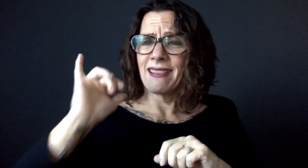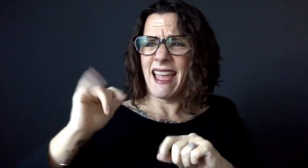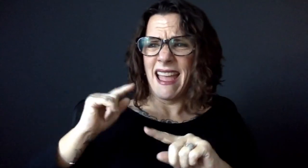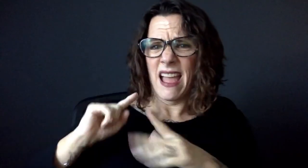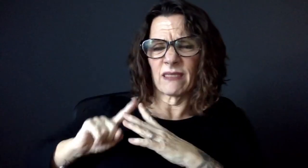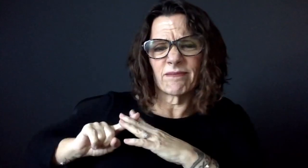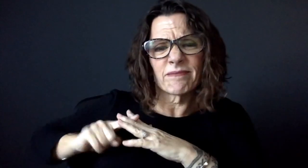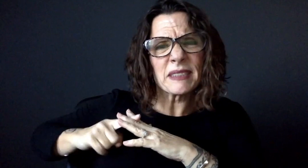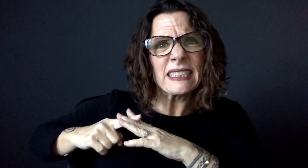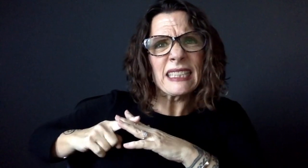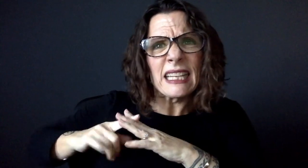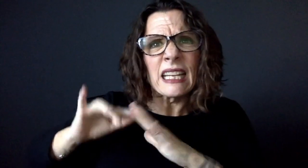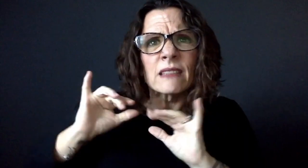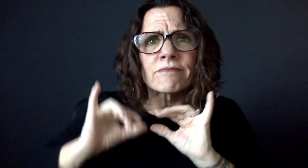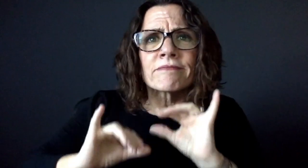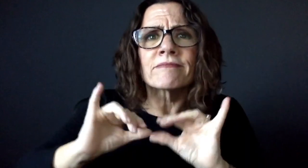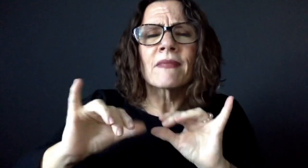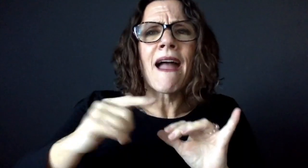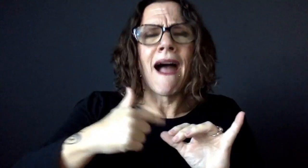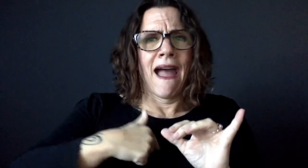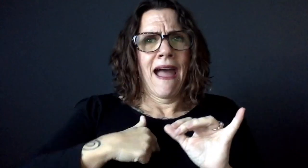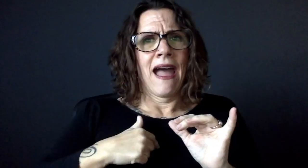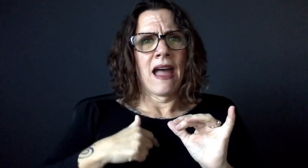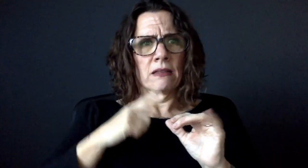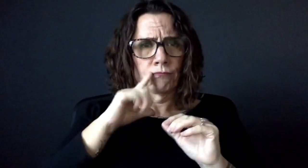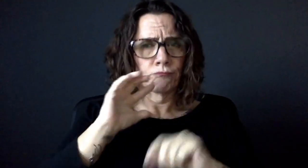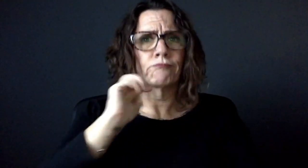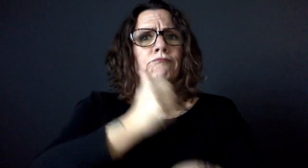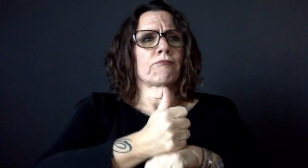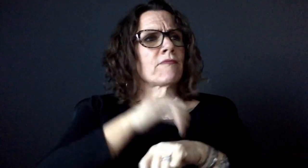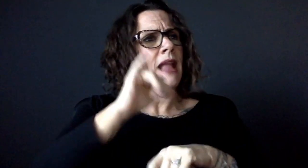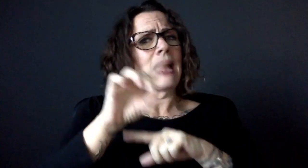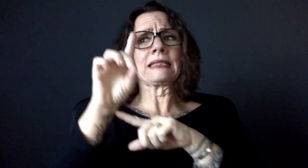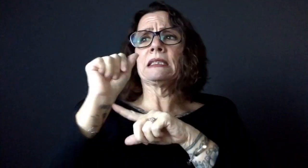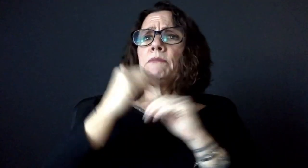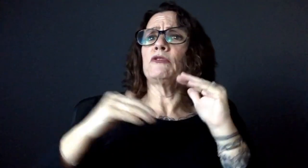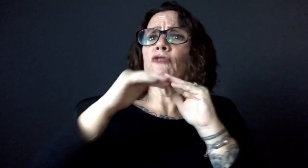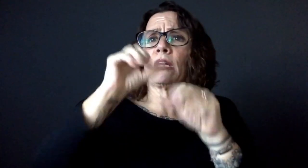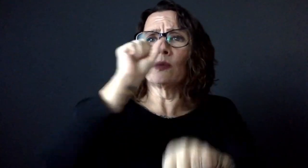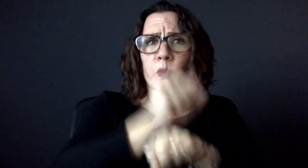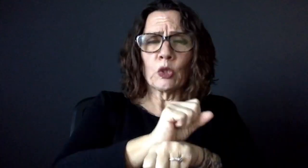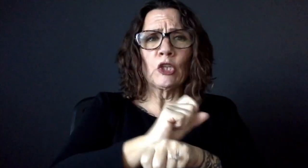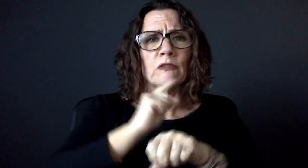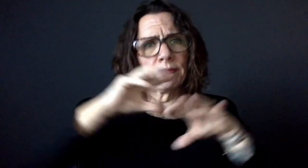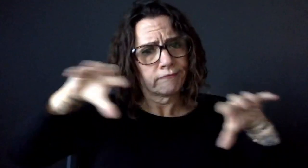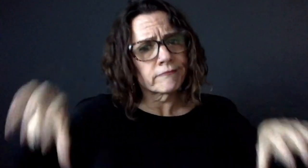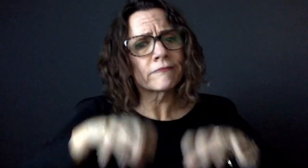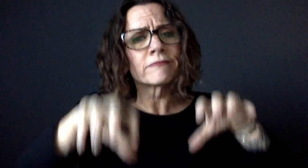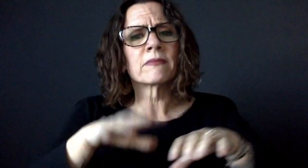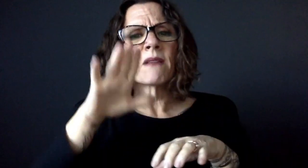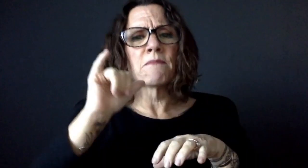Given this early historical snapshot, I assert that Disability Justice work is largely done